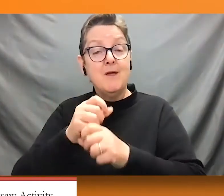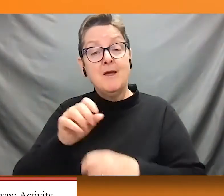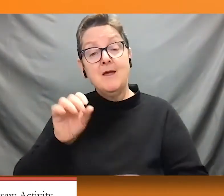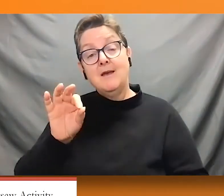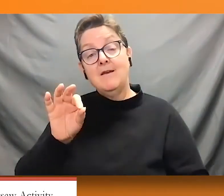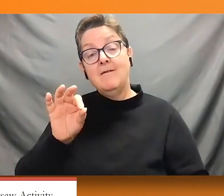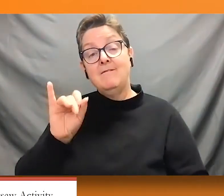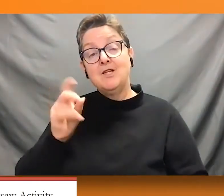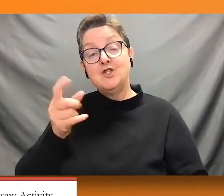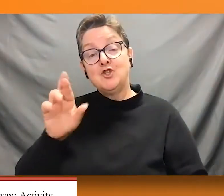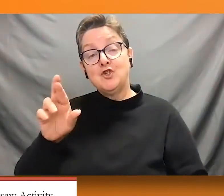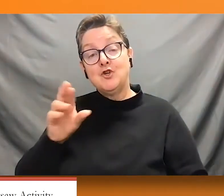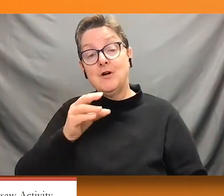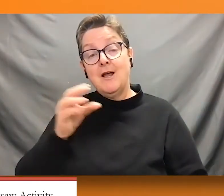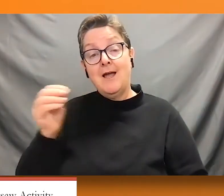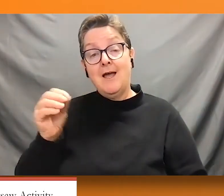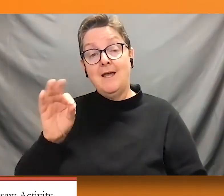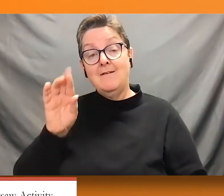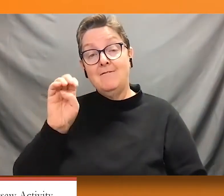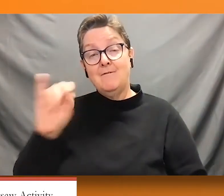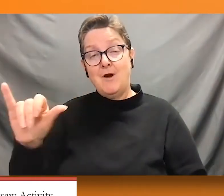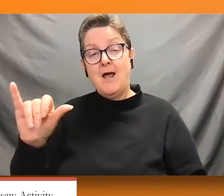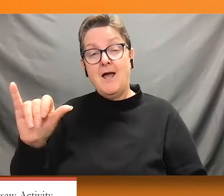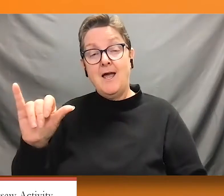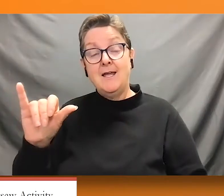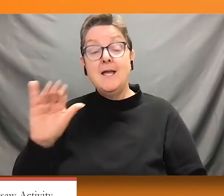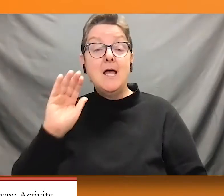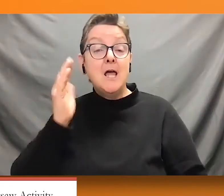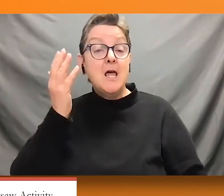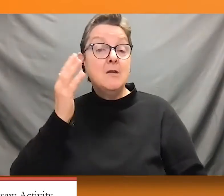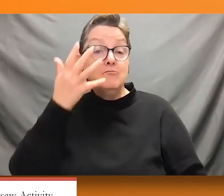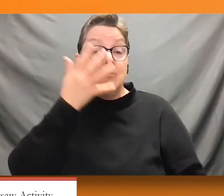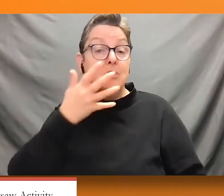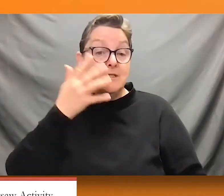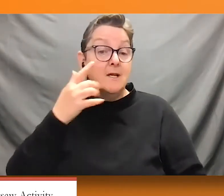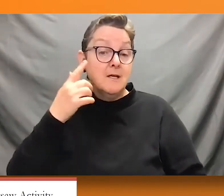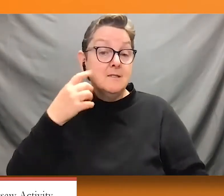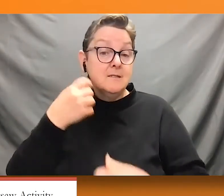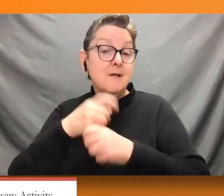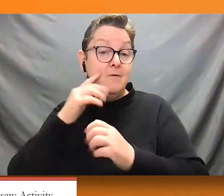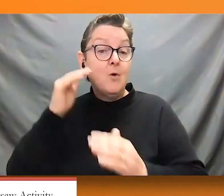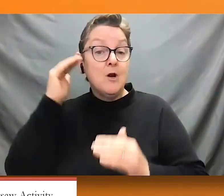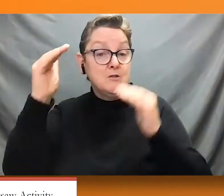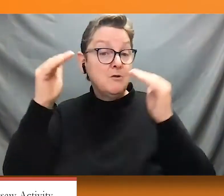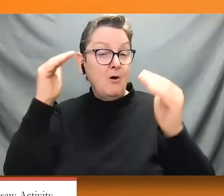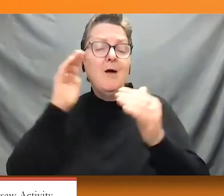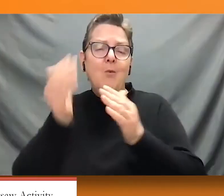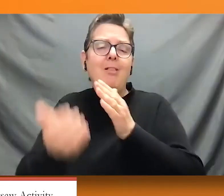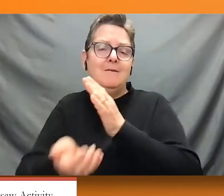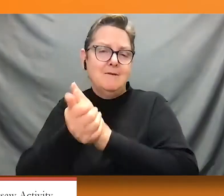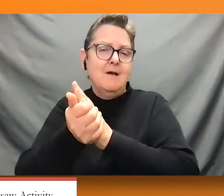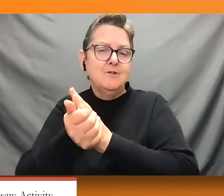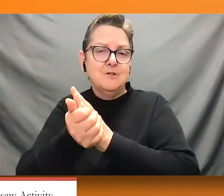and it looks--it-- it looks adult. So, I will catch it and make sure that it comes with the PowerPoint.